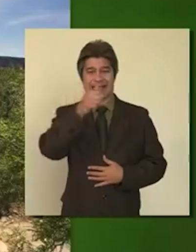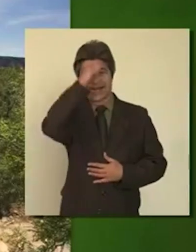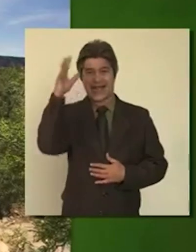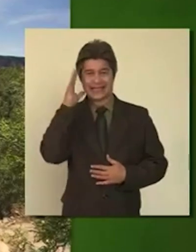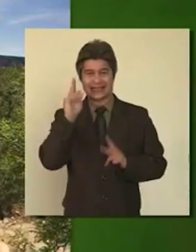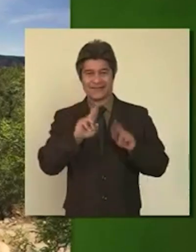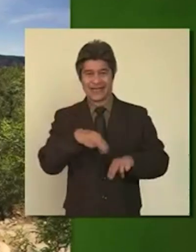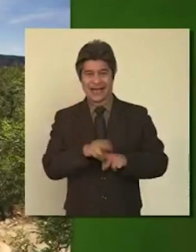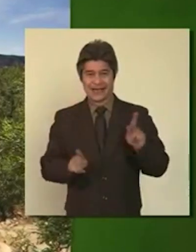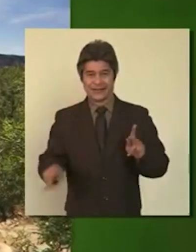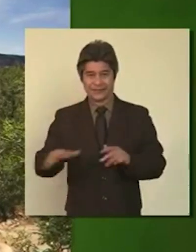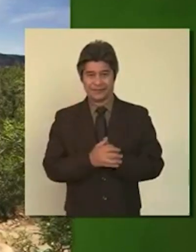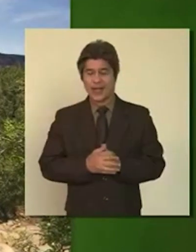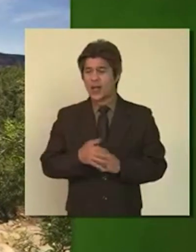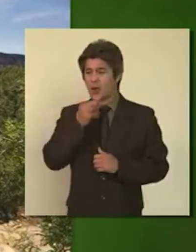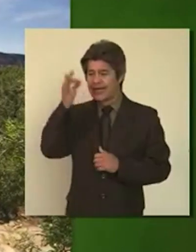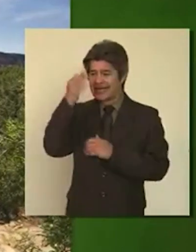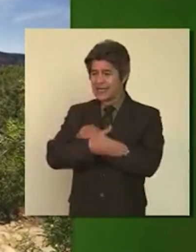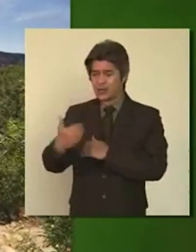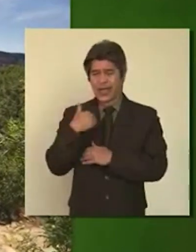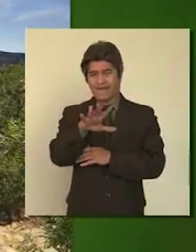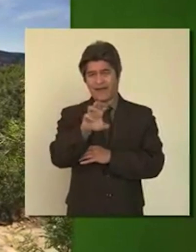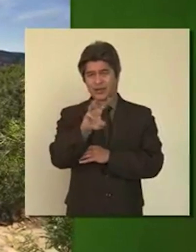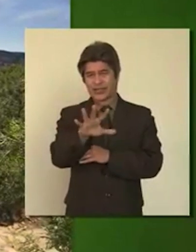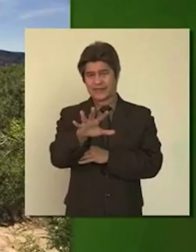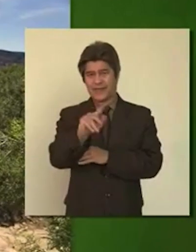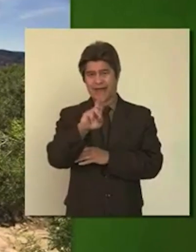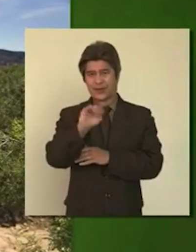Well, in Indian Country, you know, there's 565 Tribes in the United States,